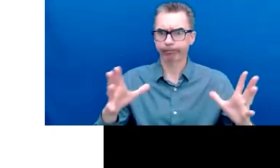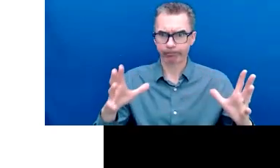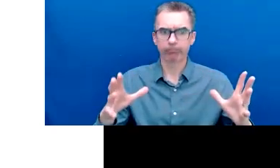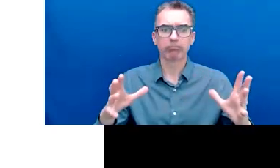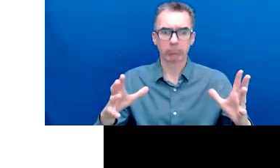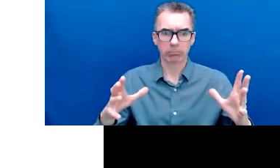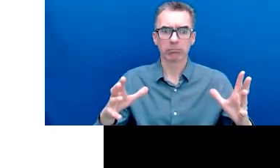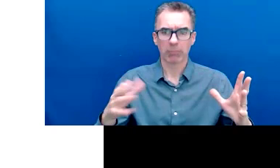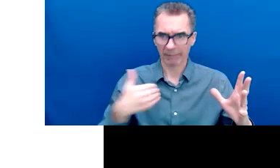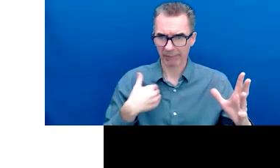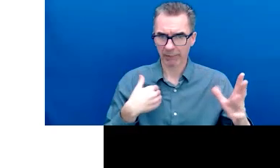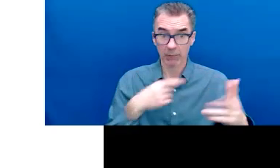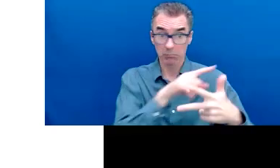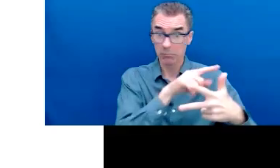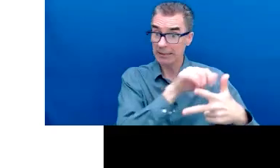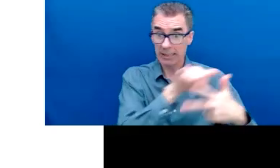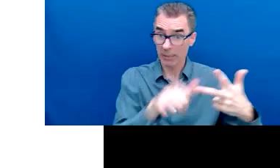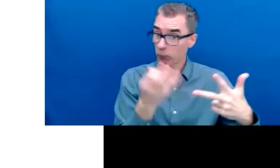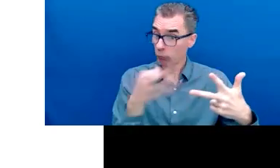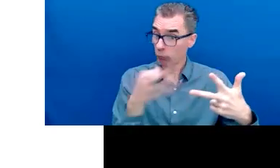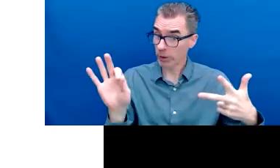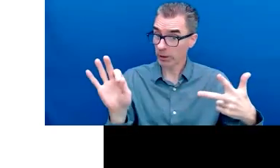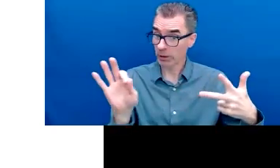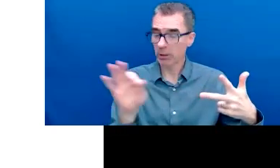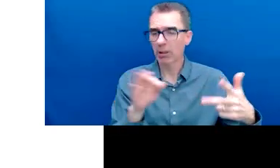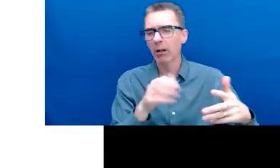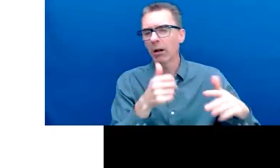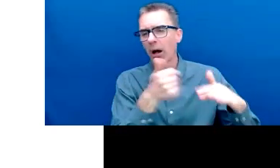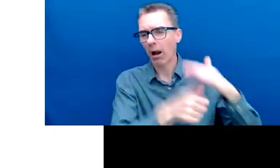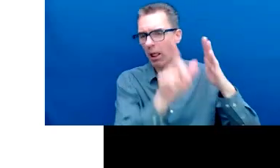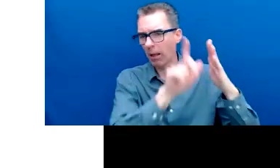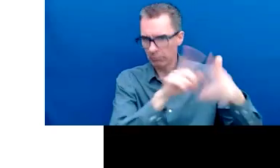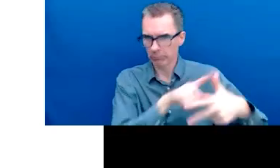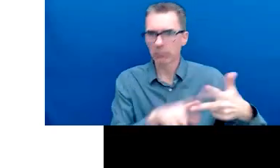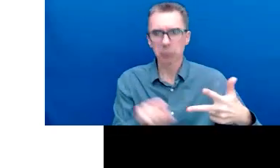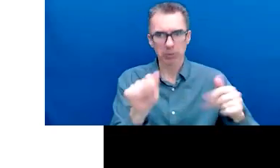Again, all of this is free, through the library and most of our,